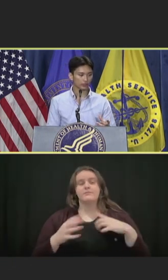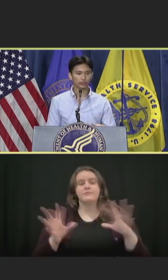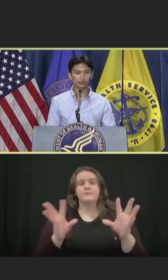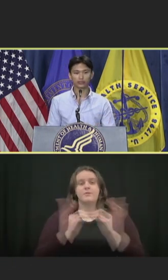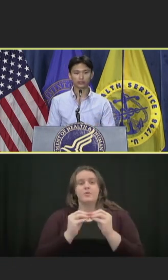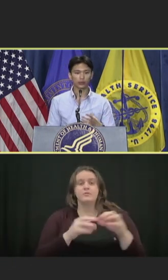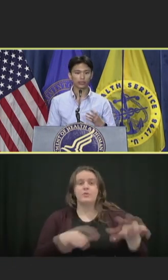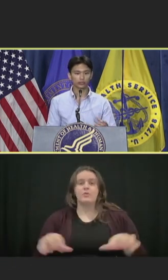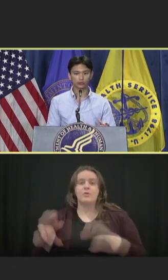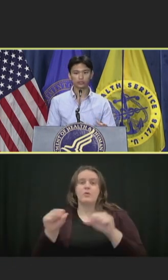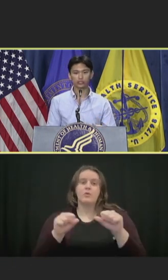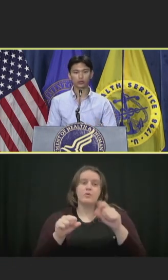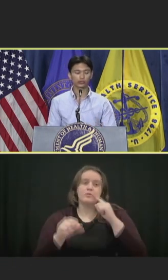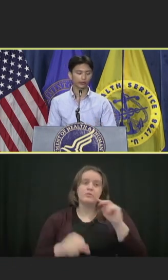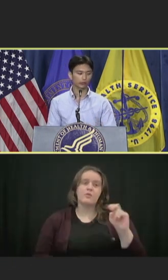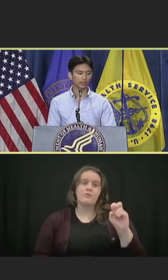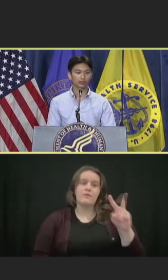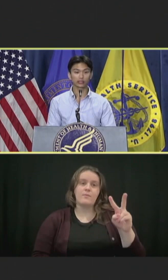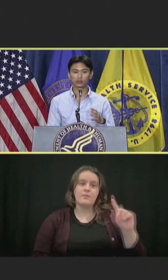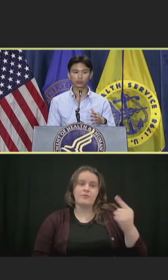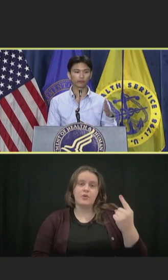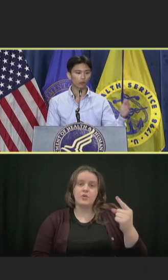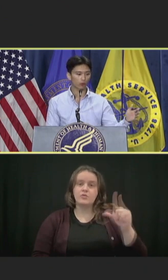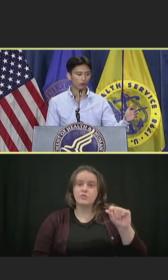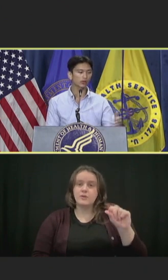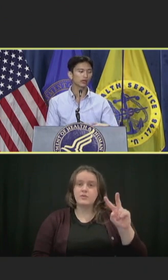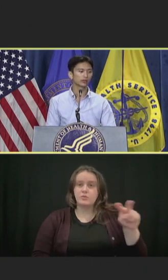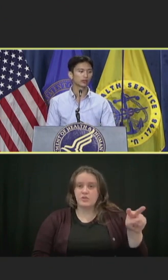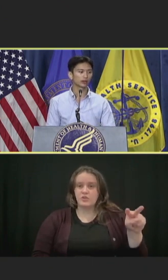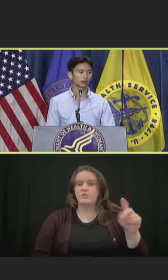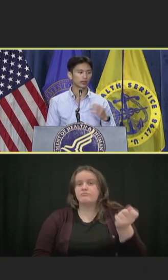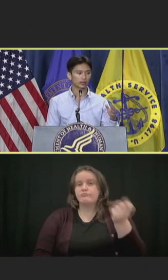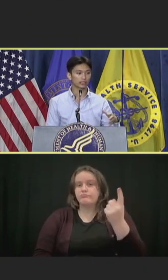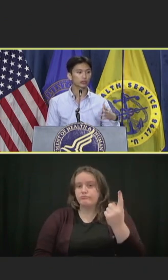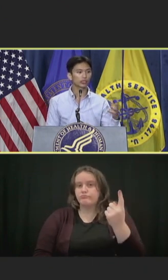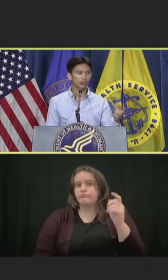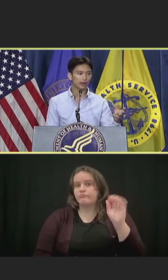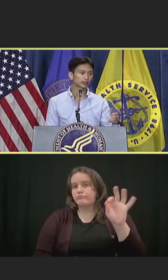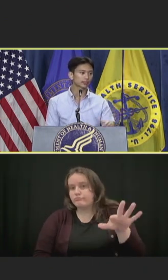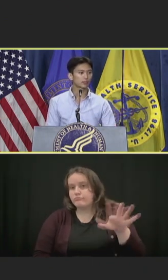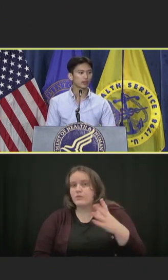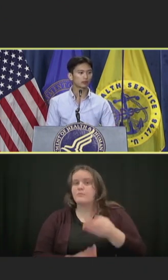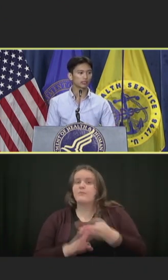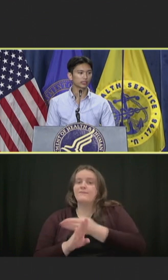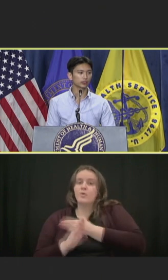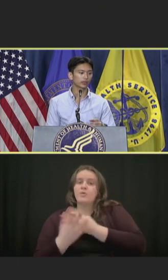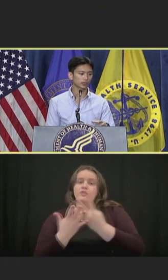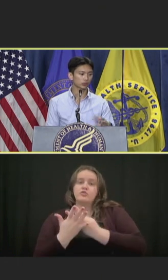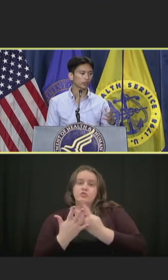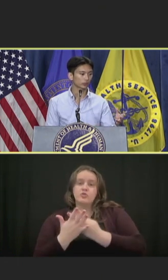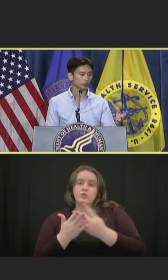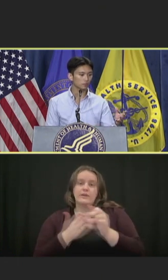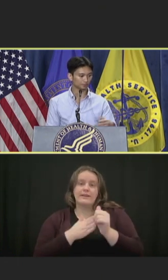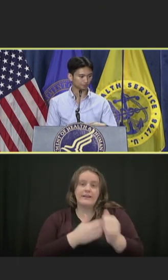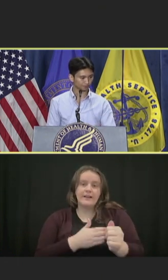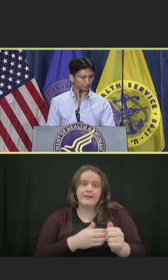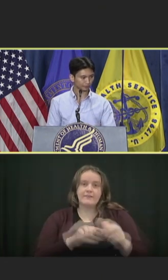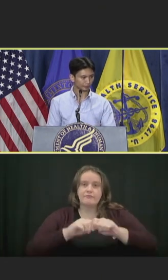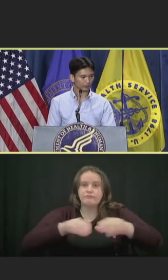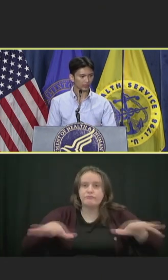2022. Just wanted to note that this was before the screening guidance came out in 2023.